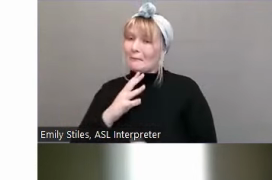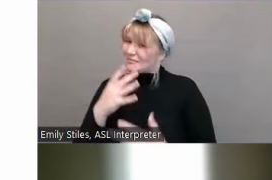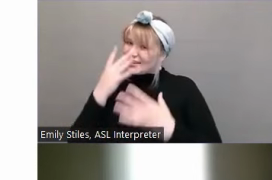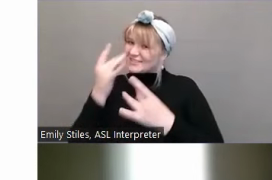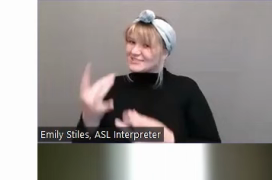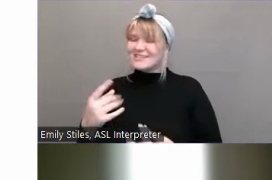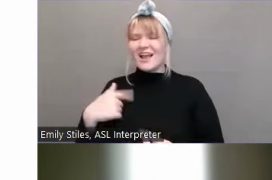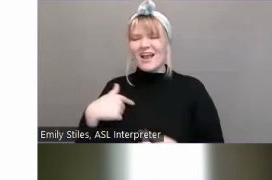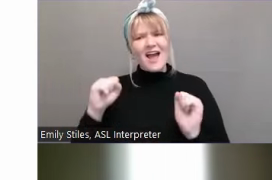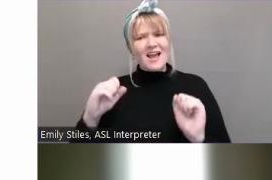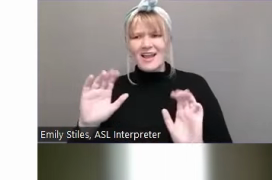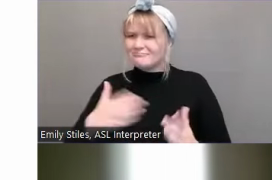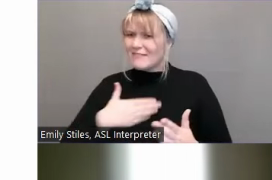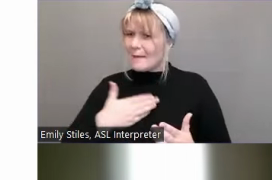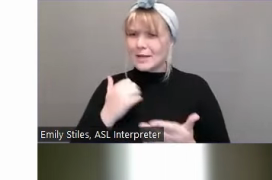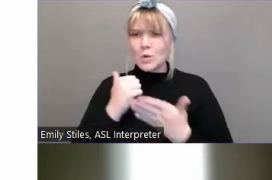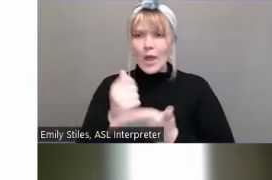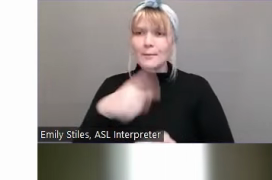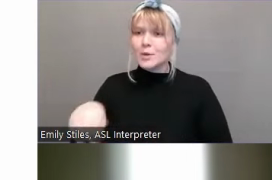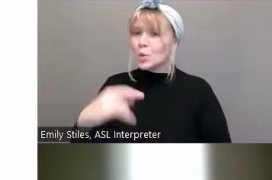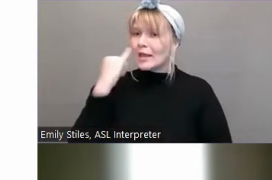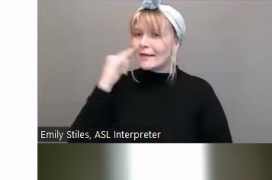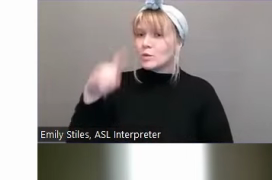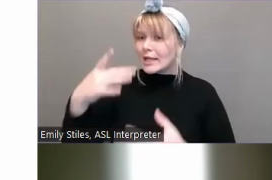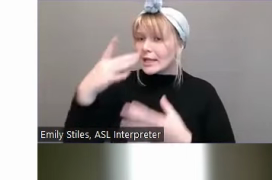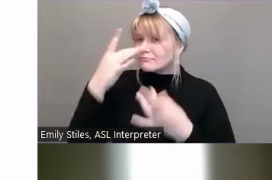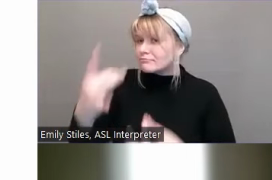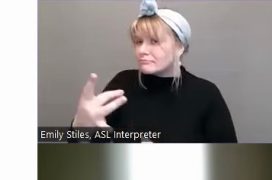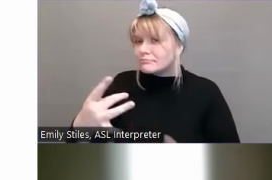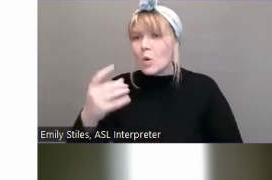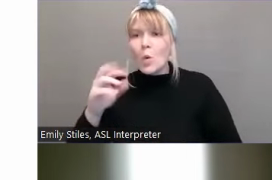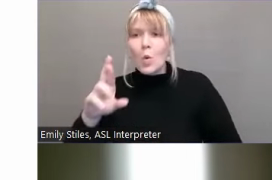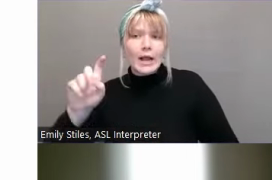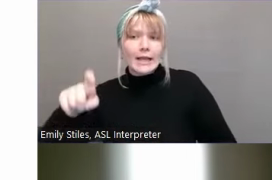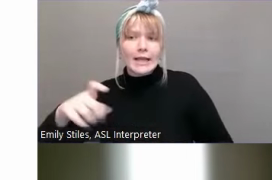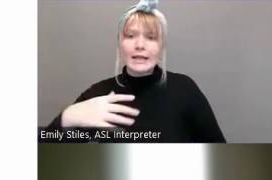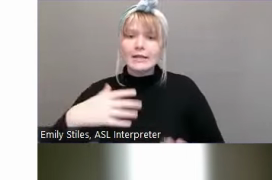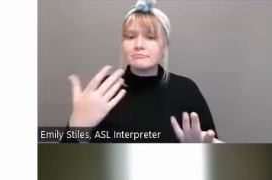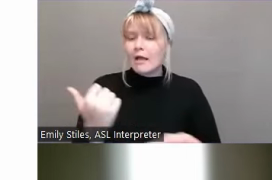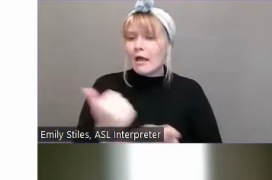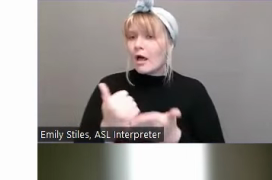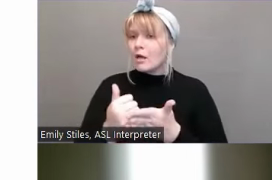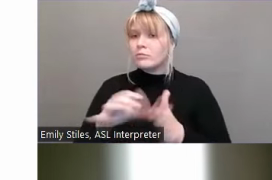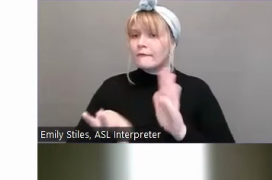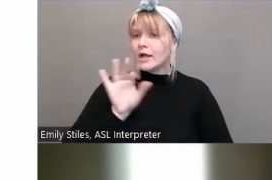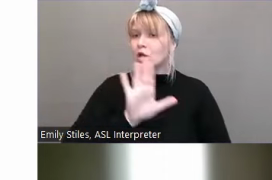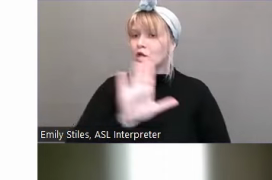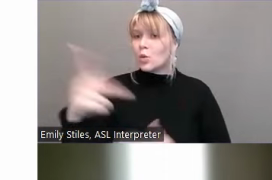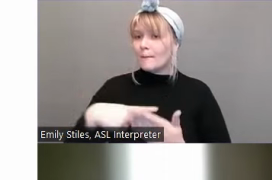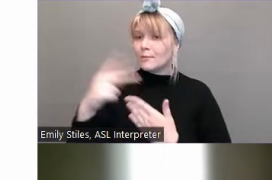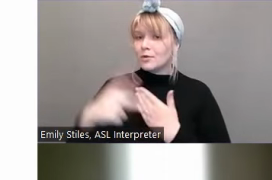and how it relates to John and Kelsey's work with homelessness in their region.